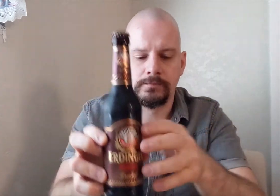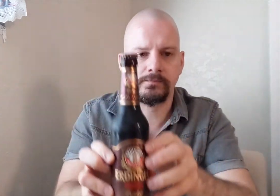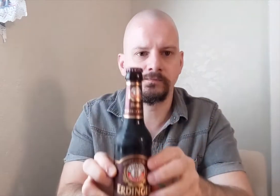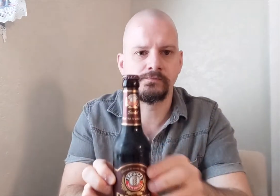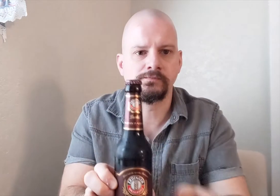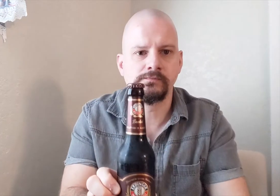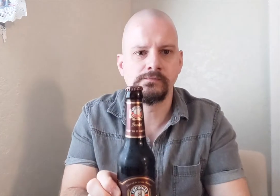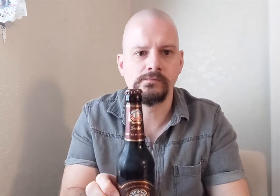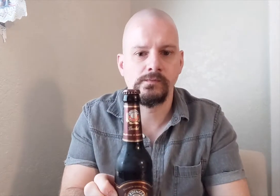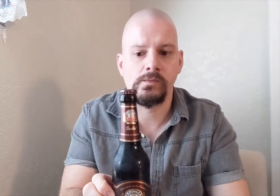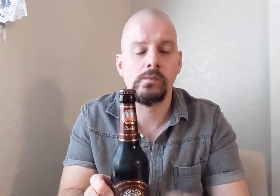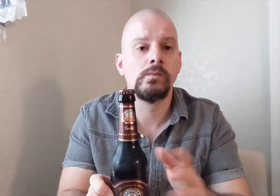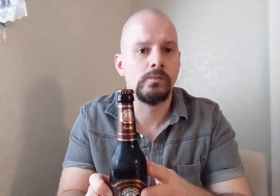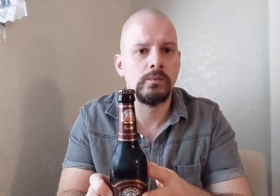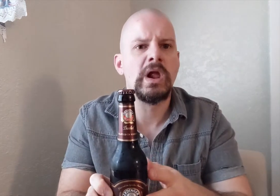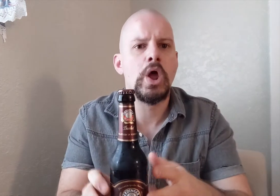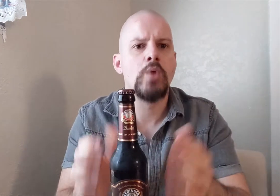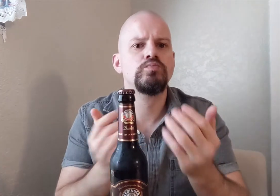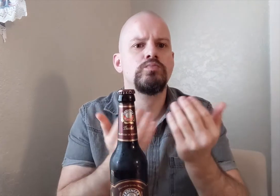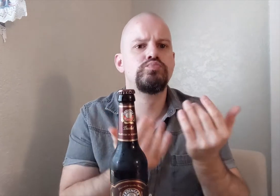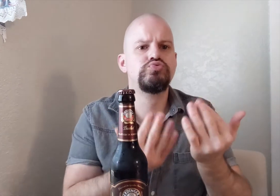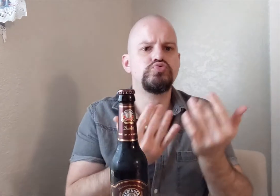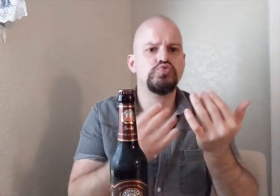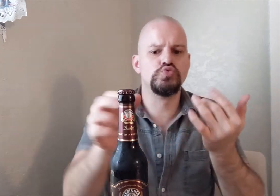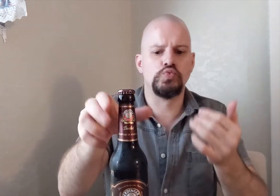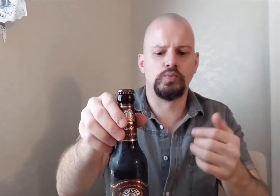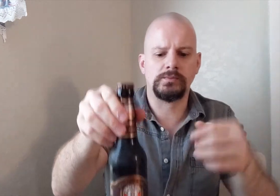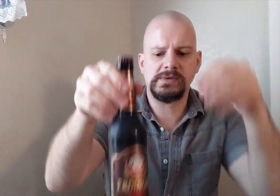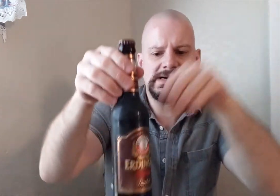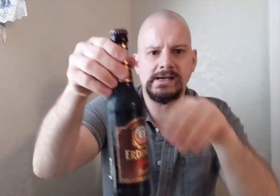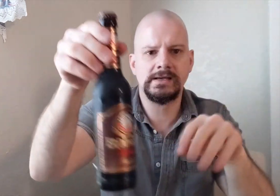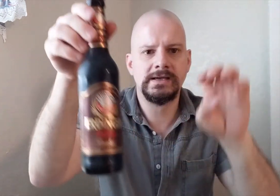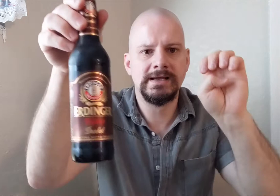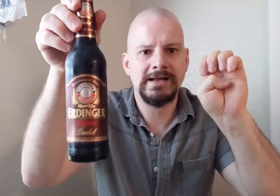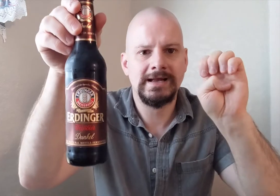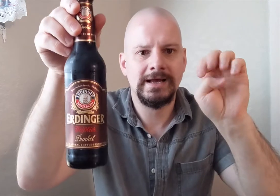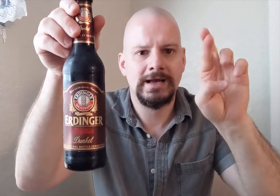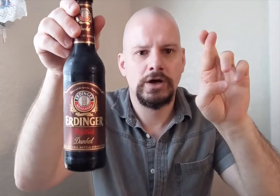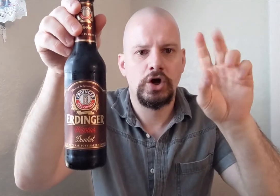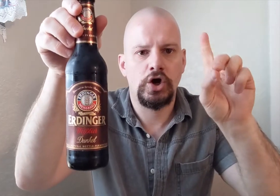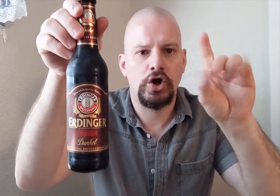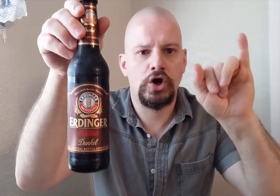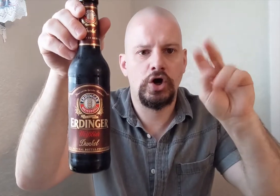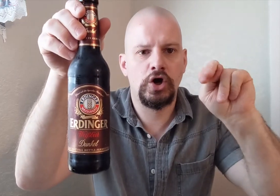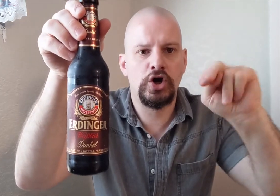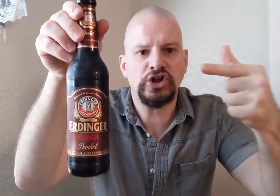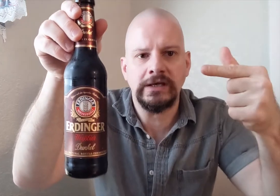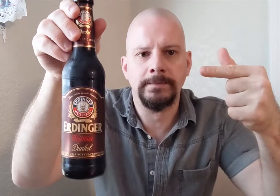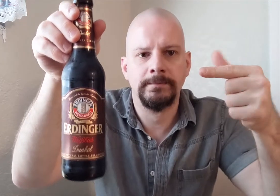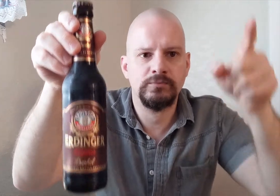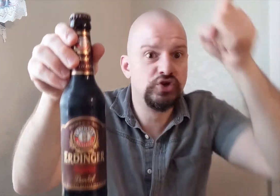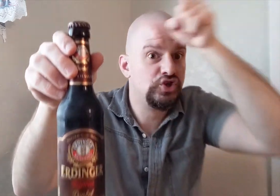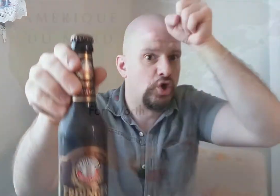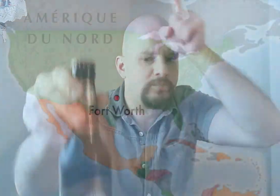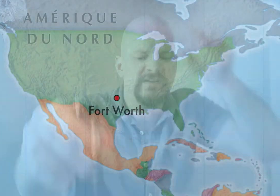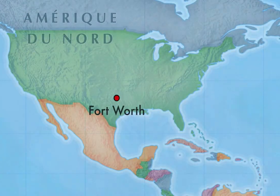It's brewed in Erding, Germany.